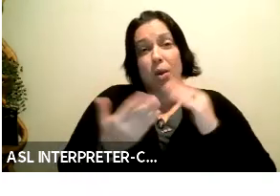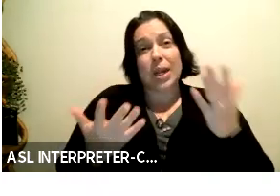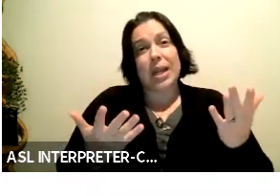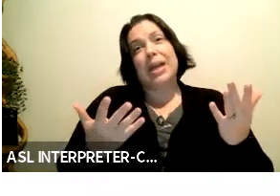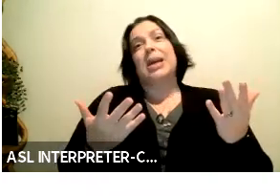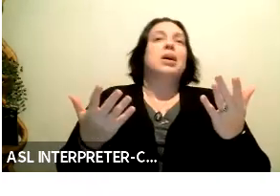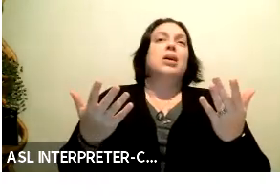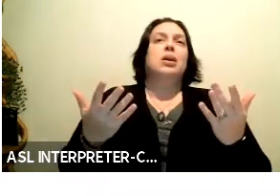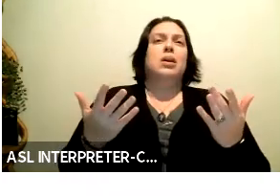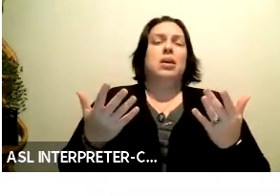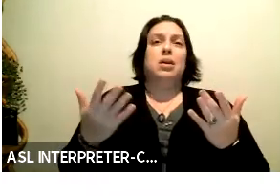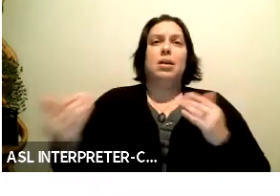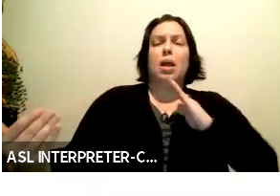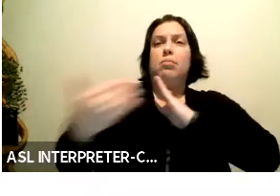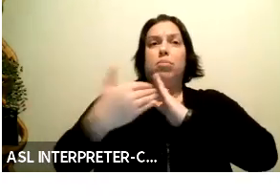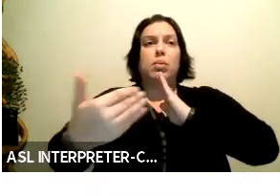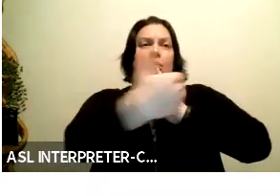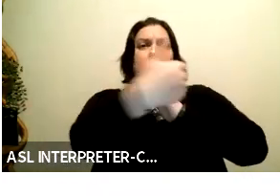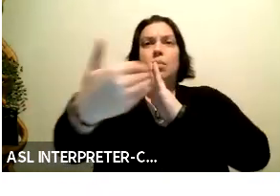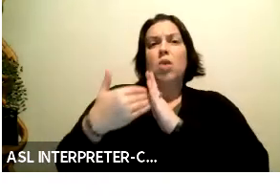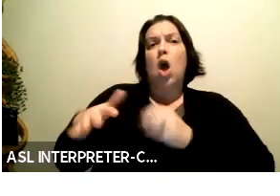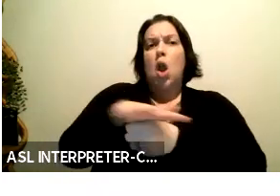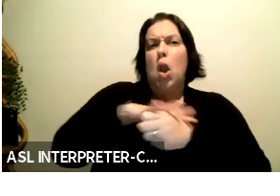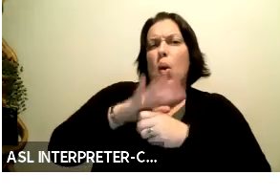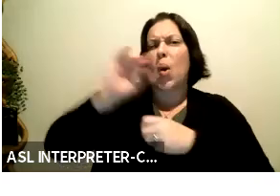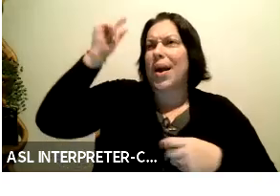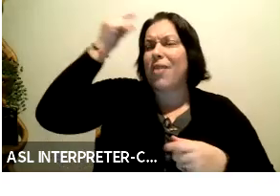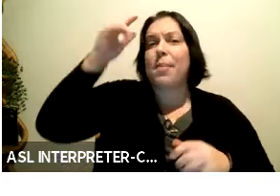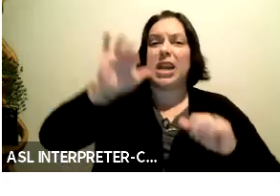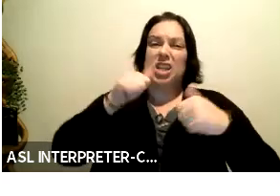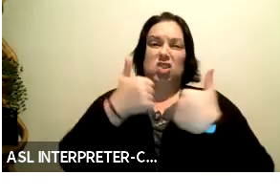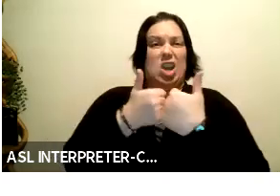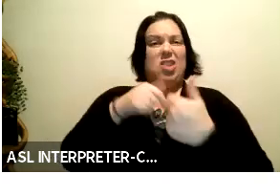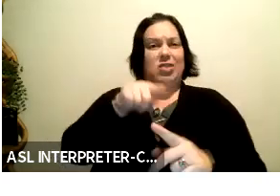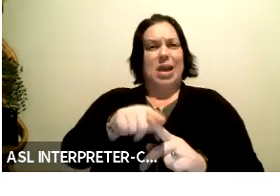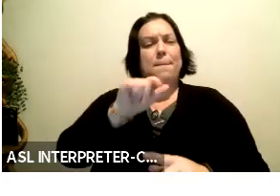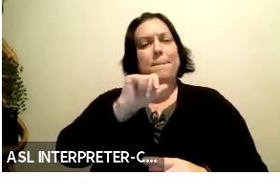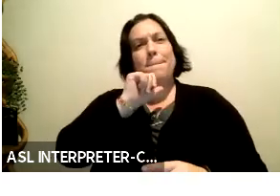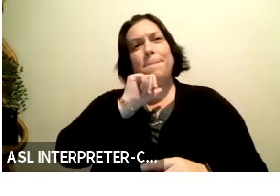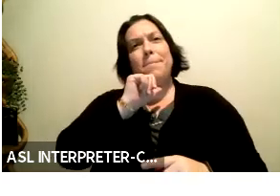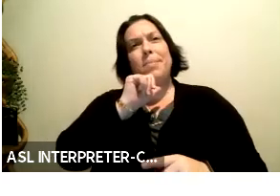sometimes their own local governments challenging them not with support but with criticism and even